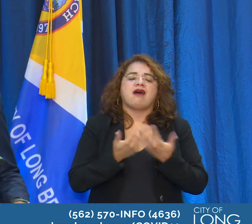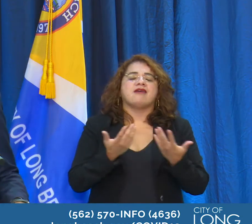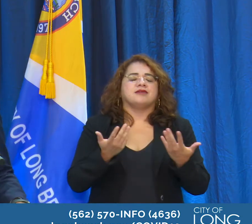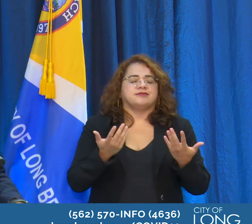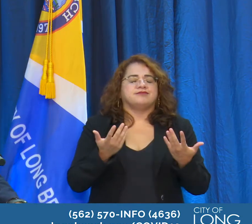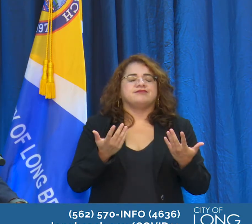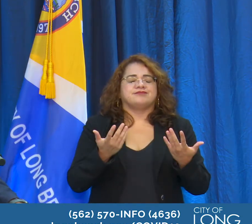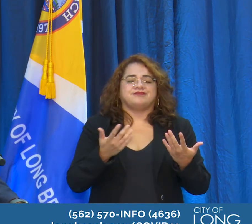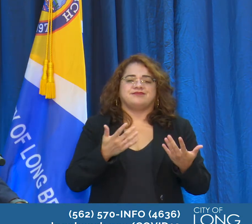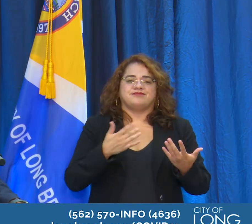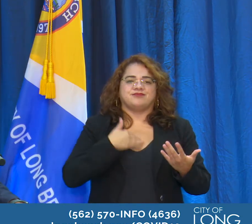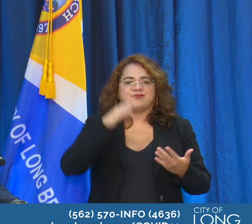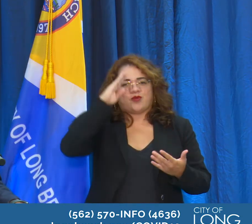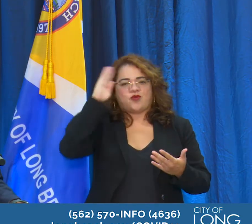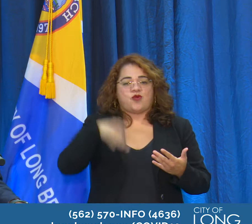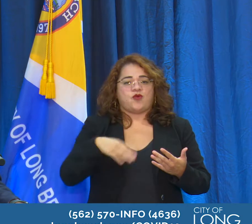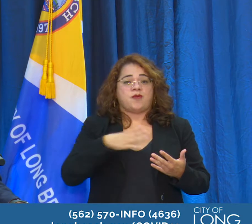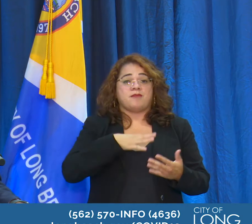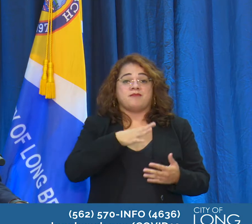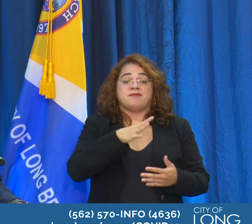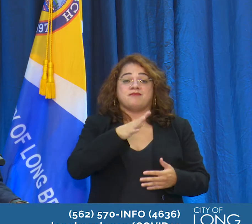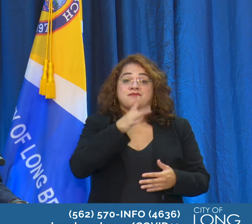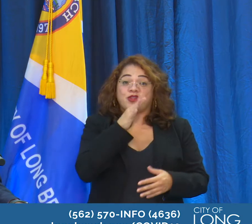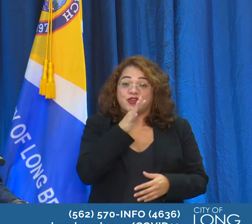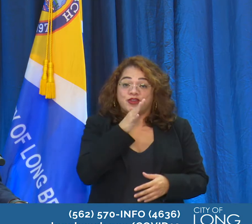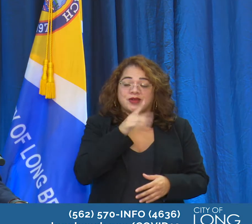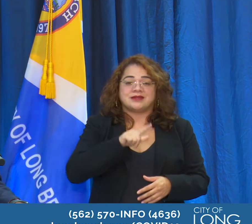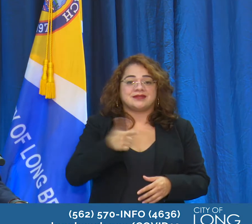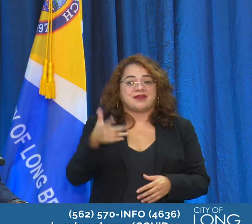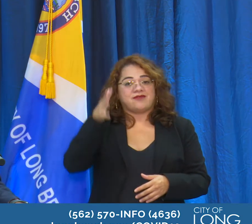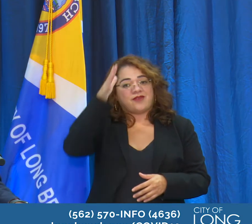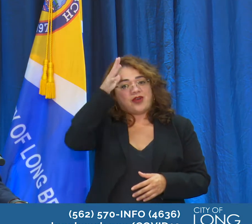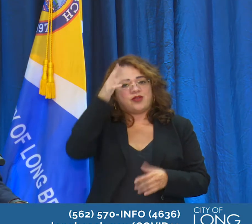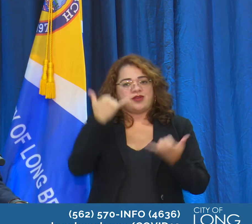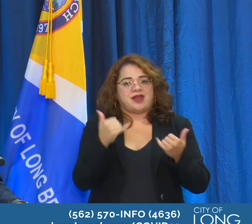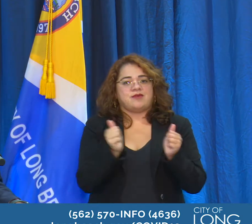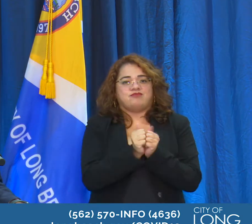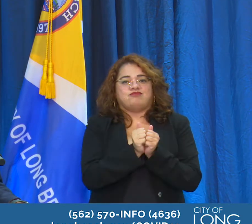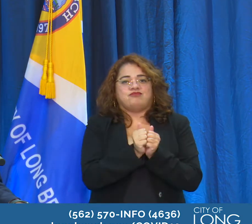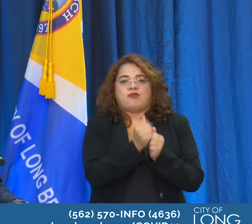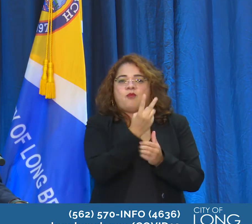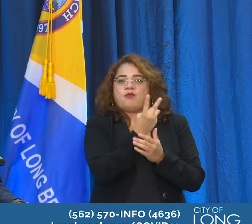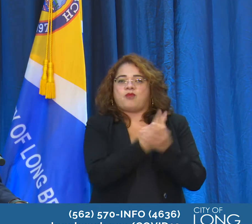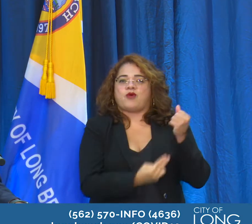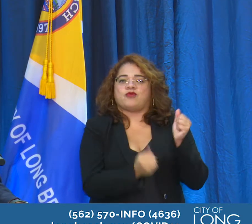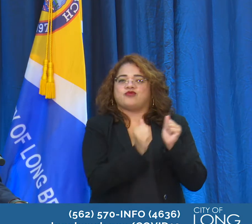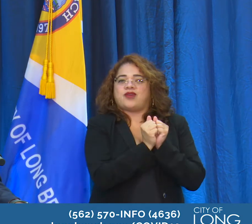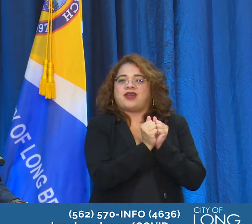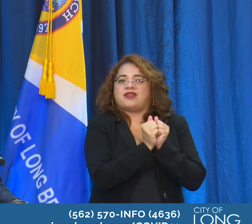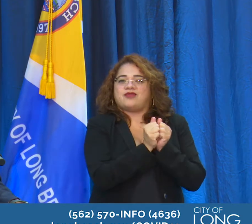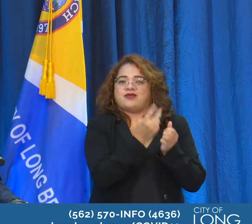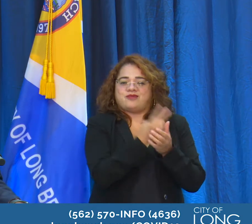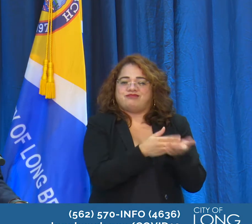and my mom are together having both passed and knowing that the resolution to his stay